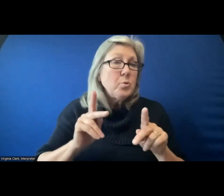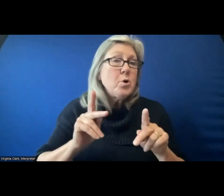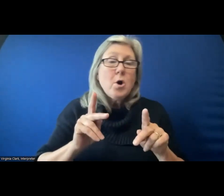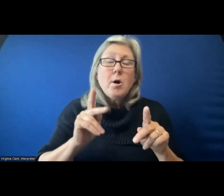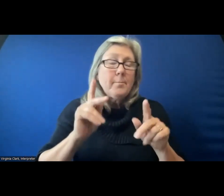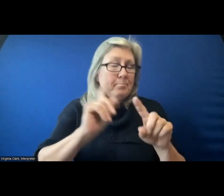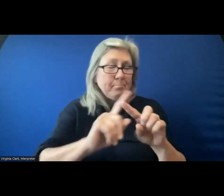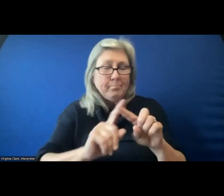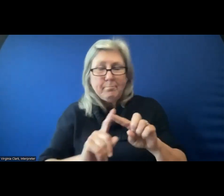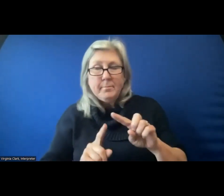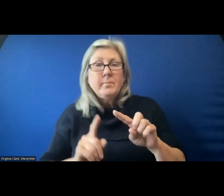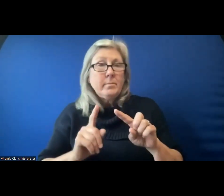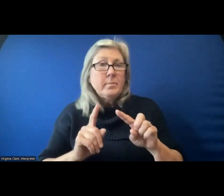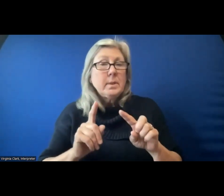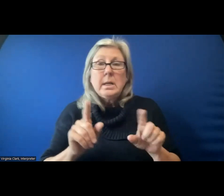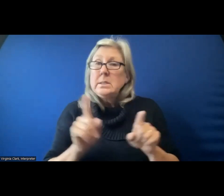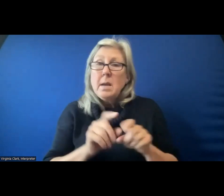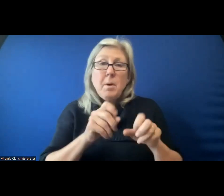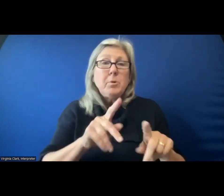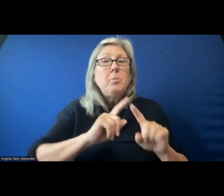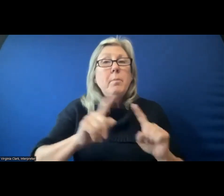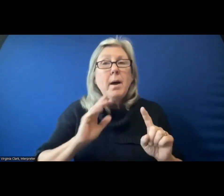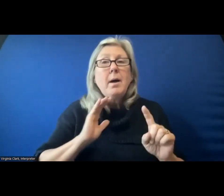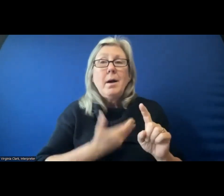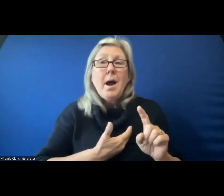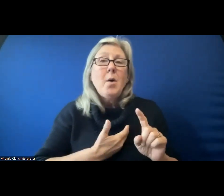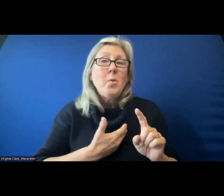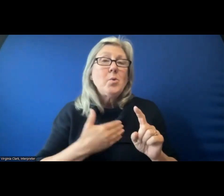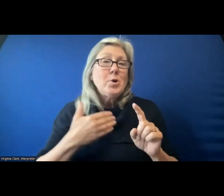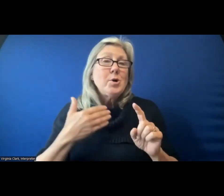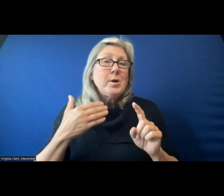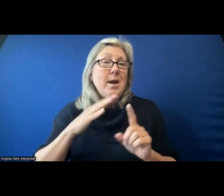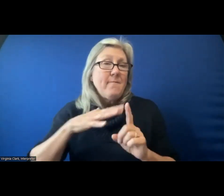environment, our neighborhoods, our towns, and our state put those opportunities further